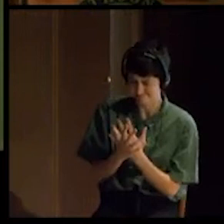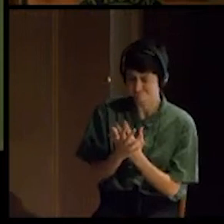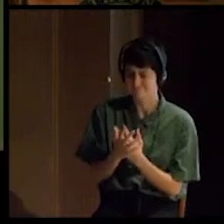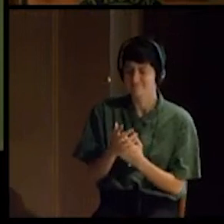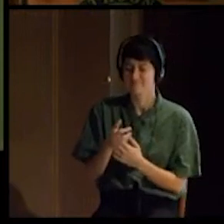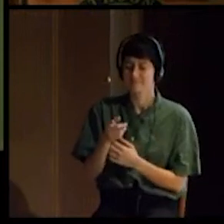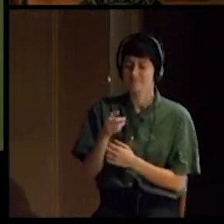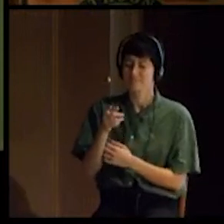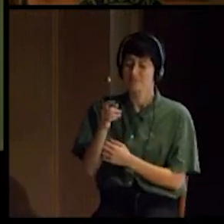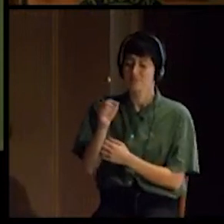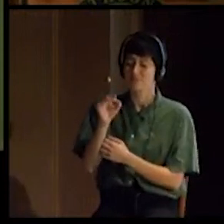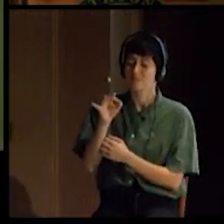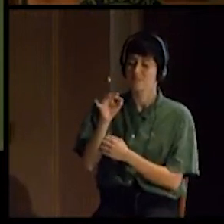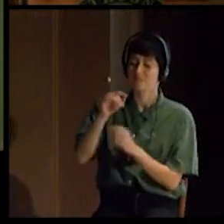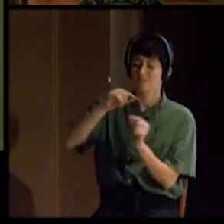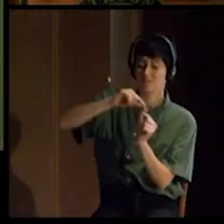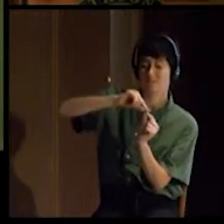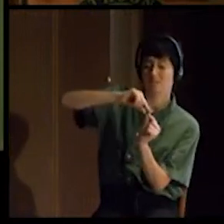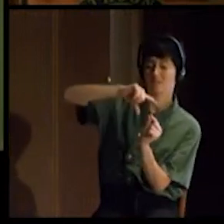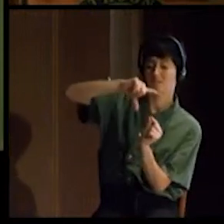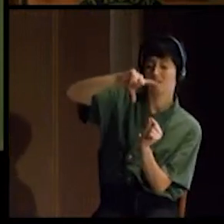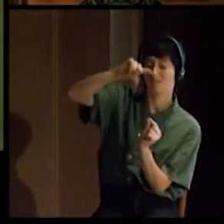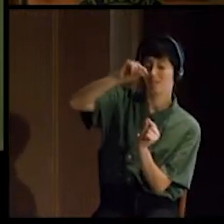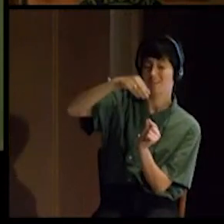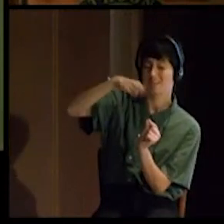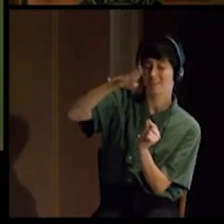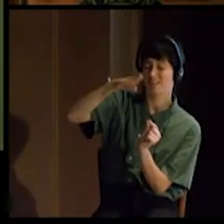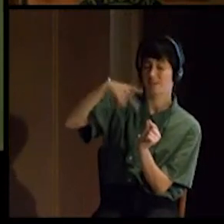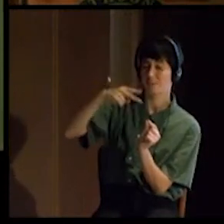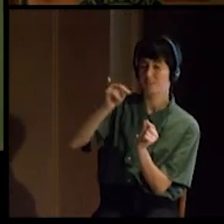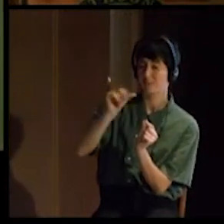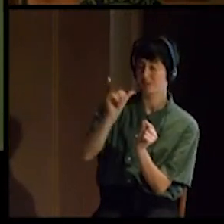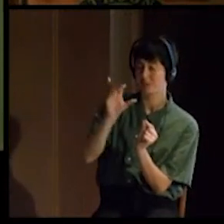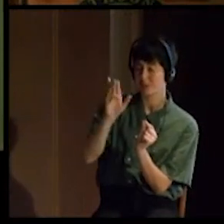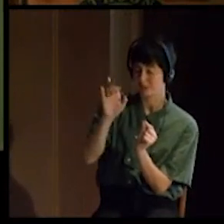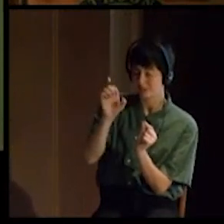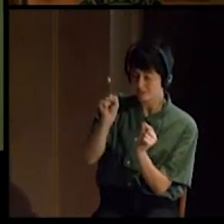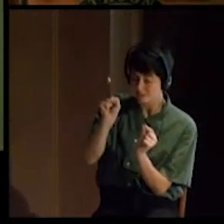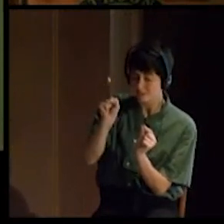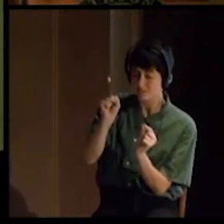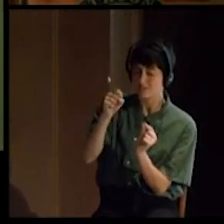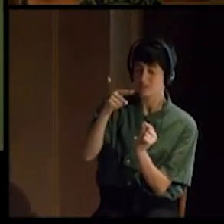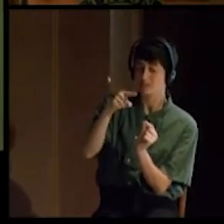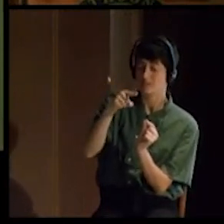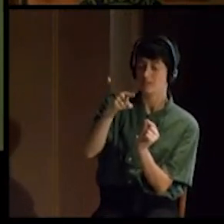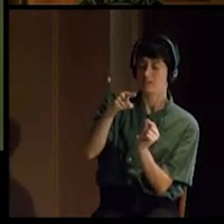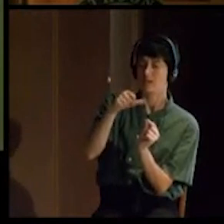is not driving the thermo-insulative properties of the feathers to a great extent.